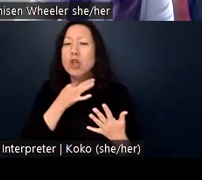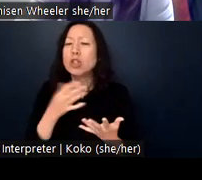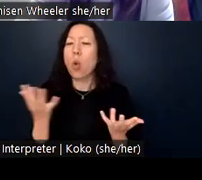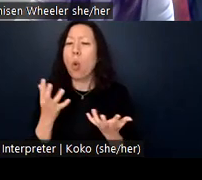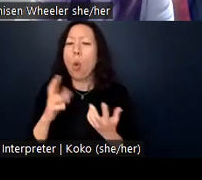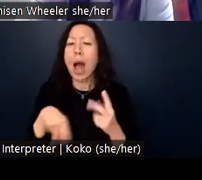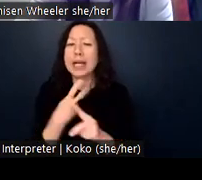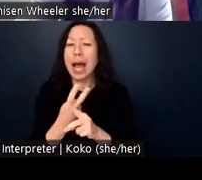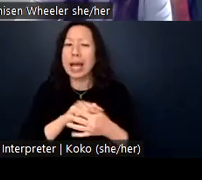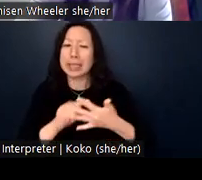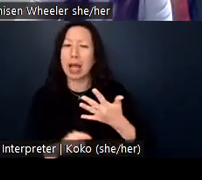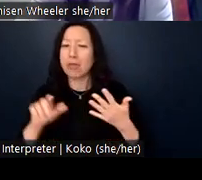about. 12:46:37 And so, for the sake of time we'll